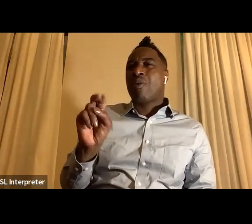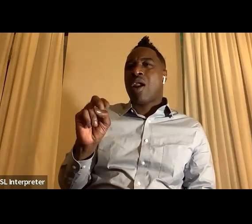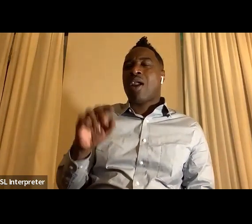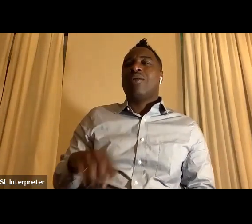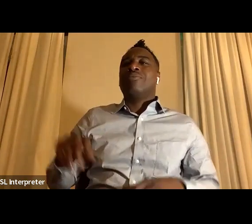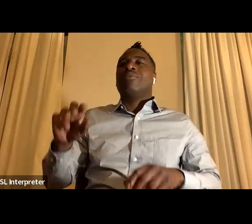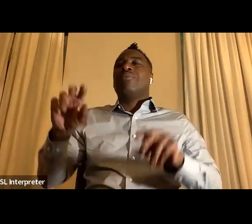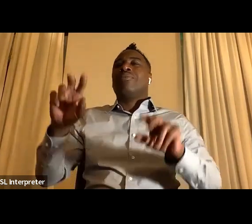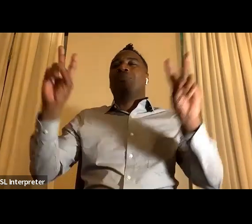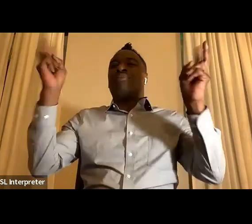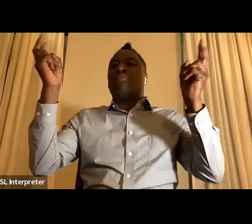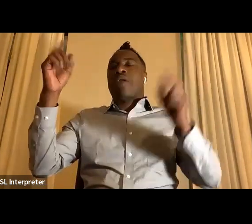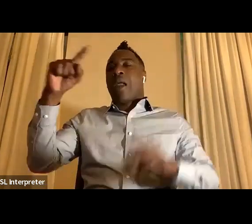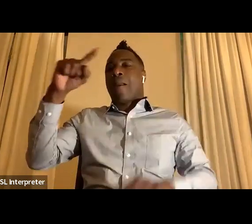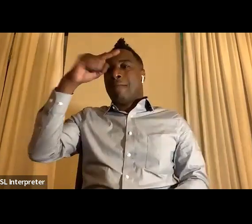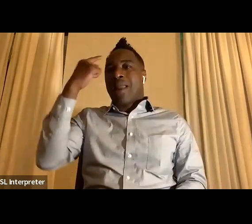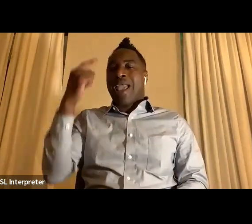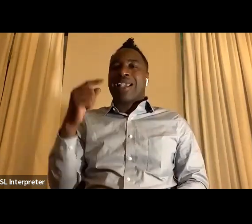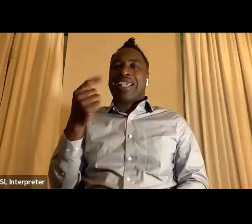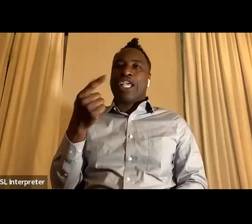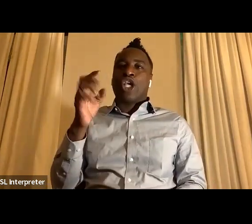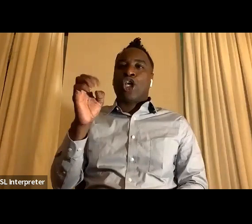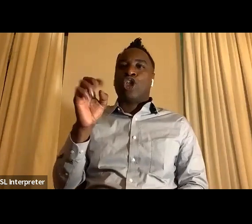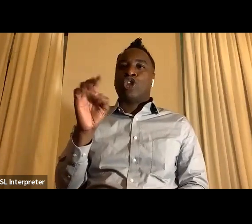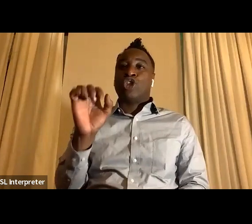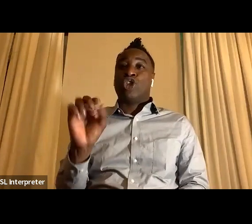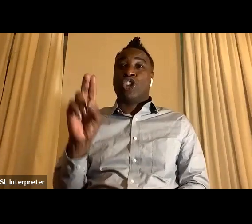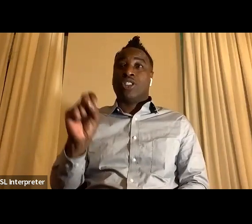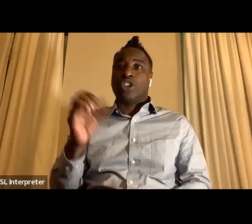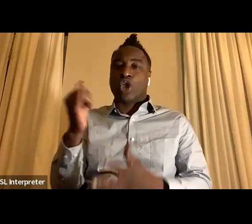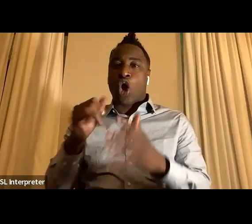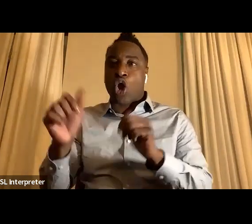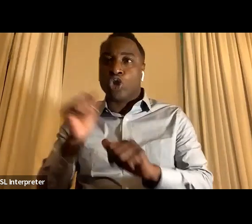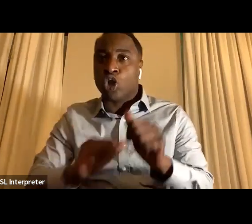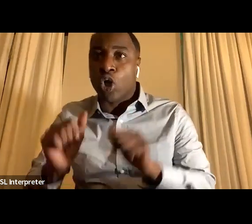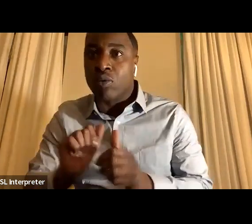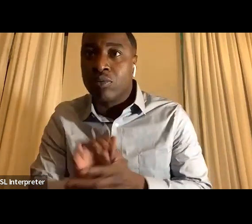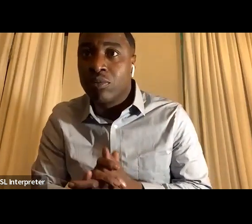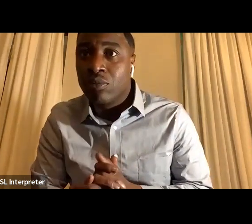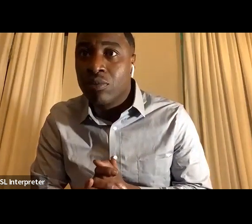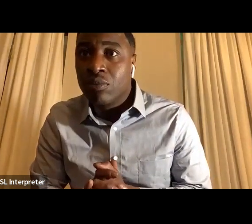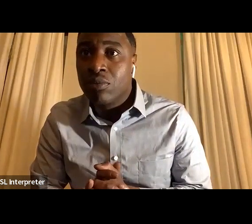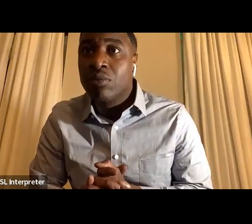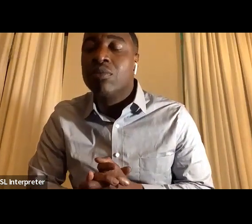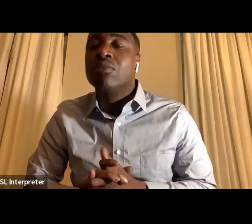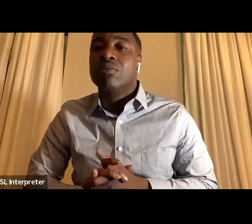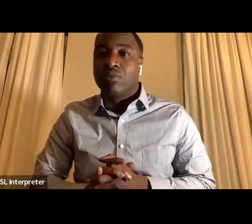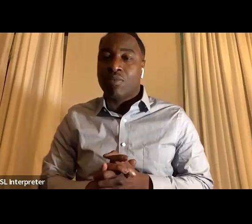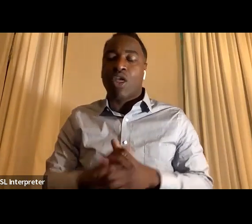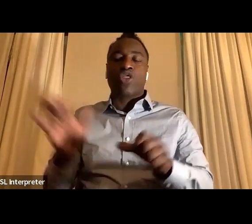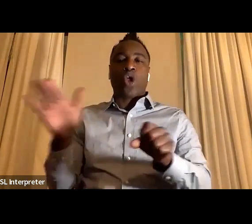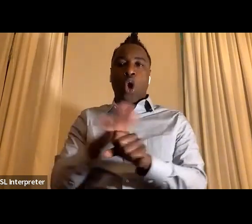I hear him in like quirky and just the whole community there. We all support each other.